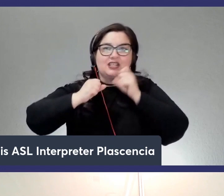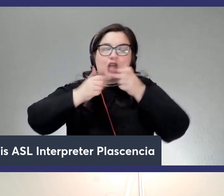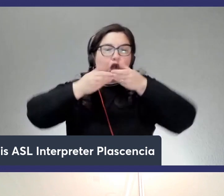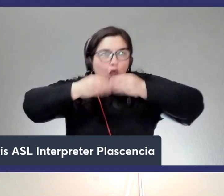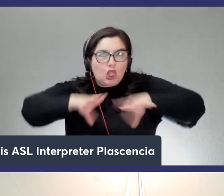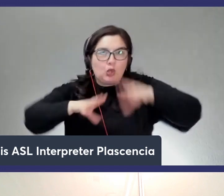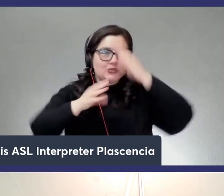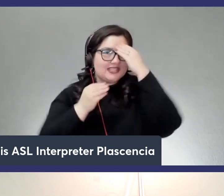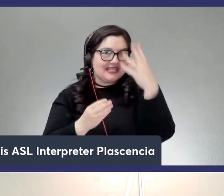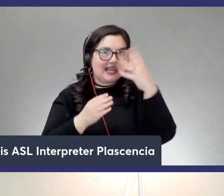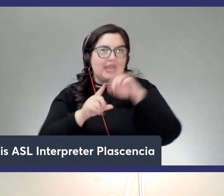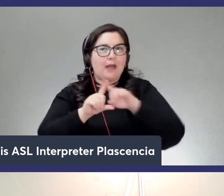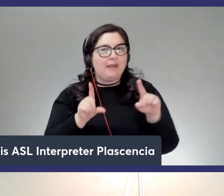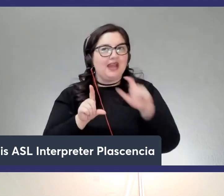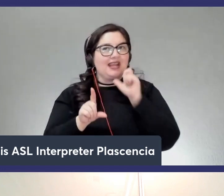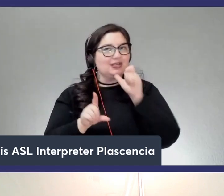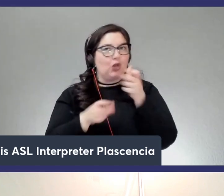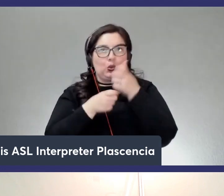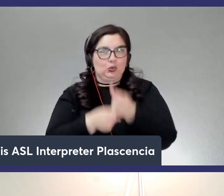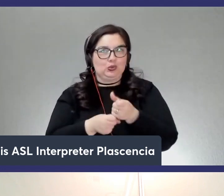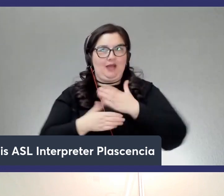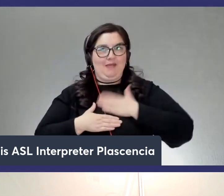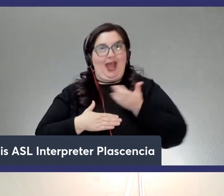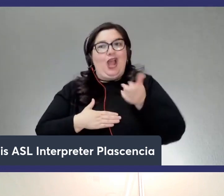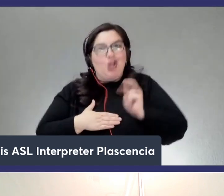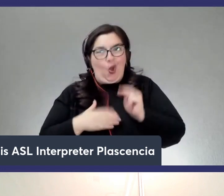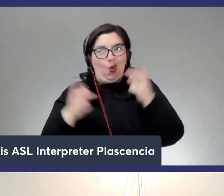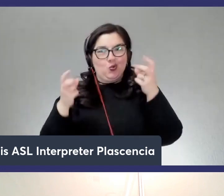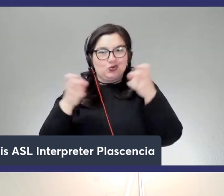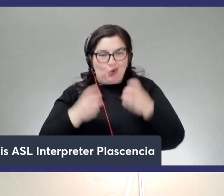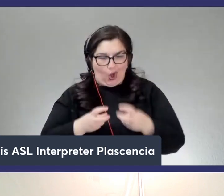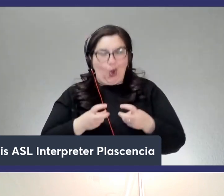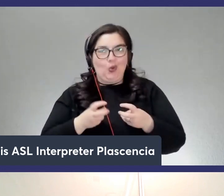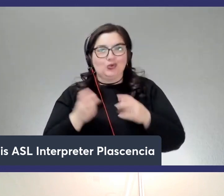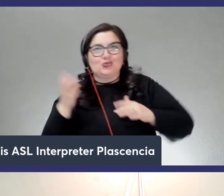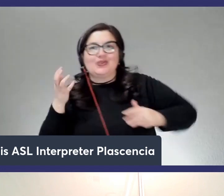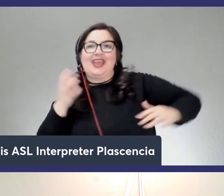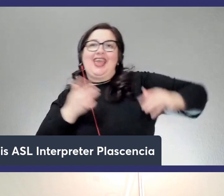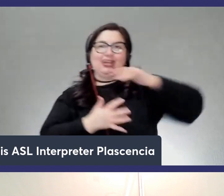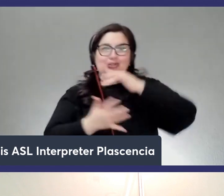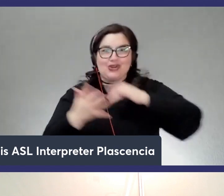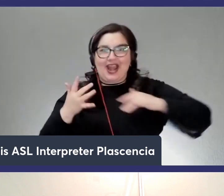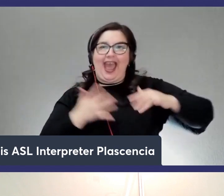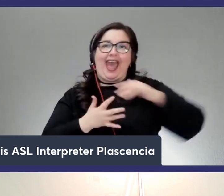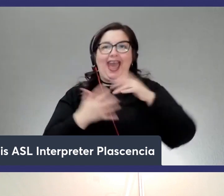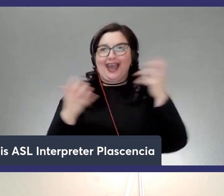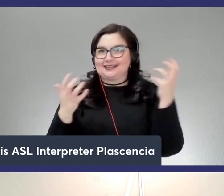But what I don't trust is my own code that interacts with S3 and my own code could be messing up the contents